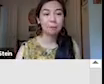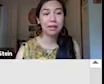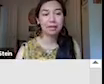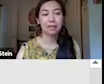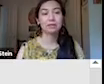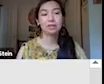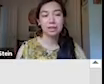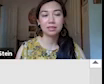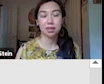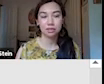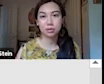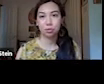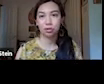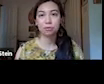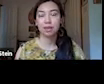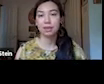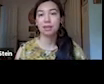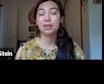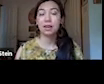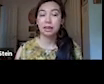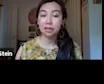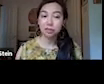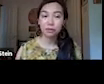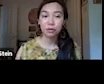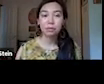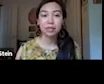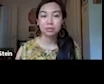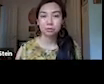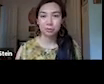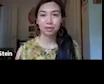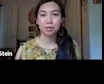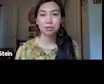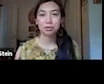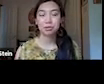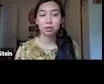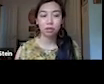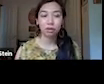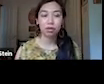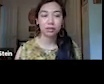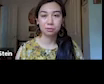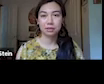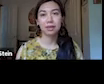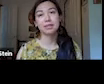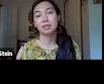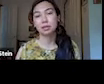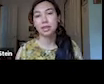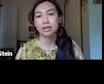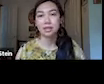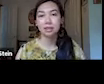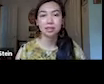Again, if today's discussion has brought up any issues for you, please remember that you're not alone and to please access the contact details